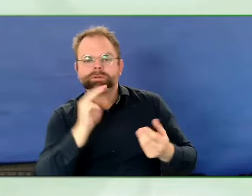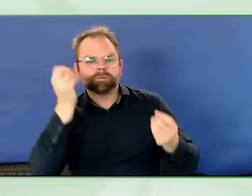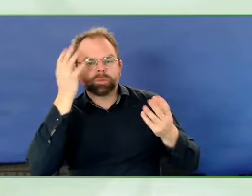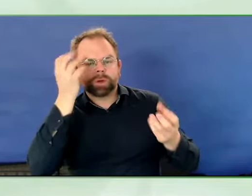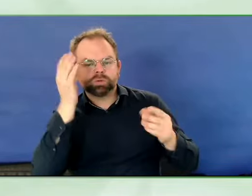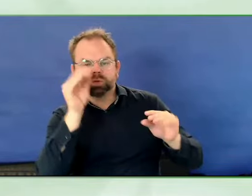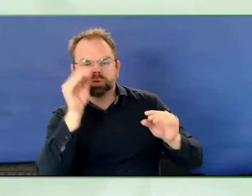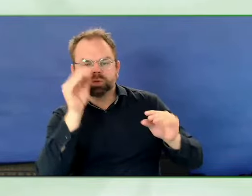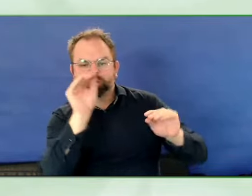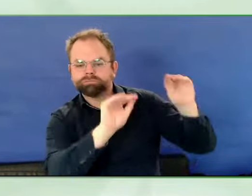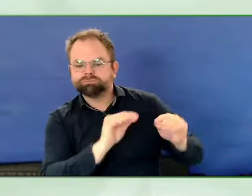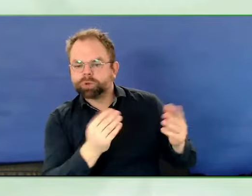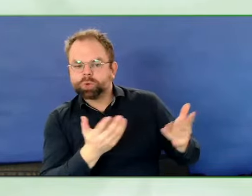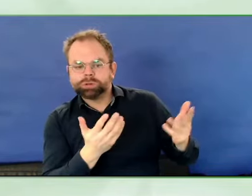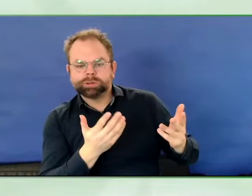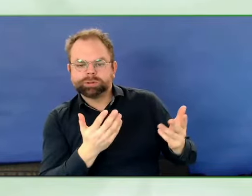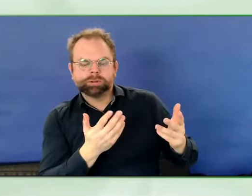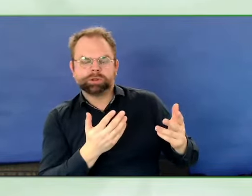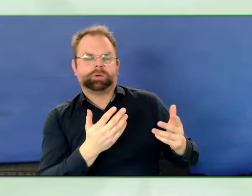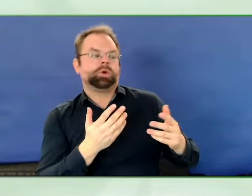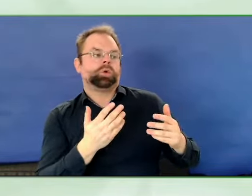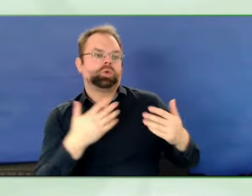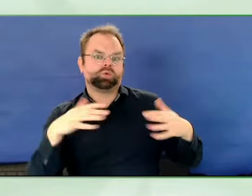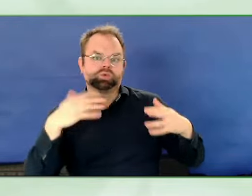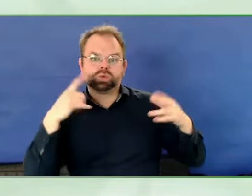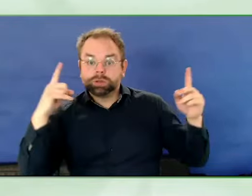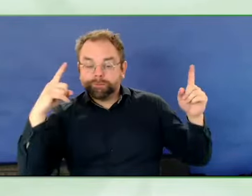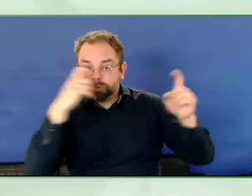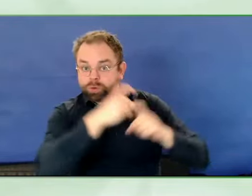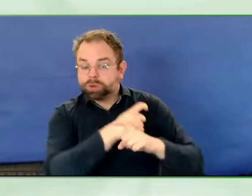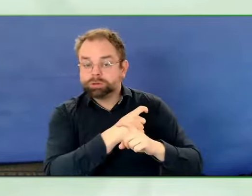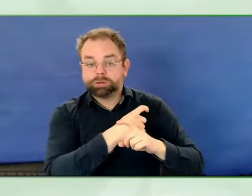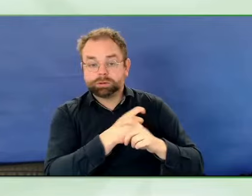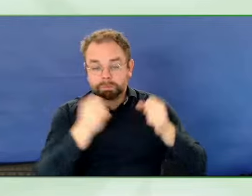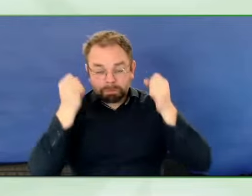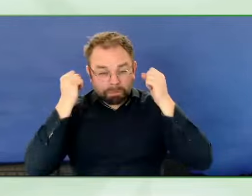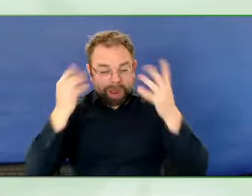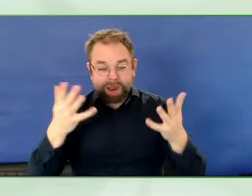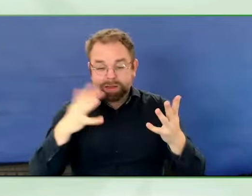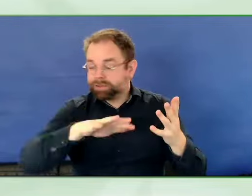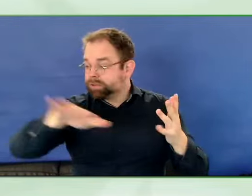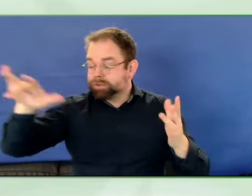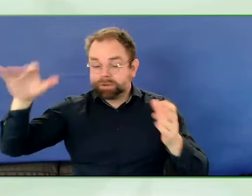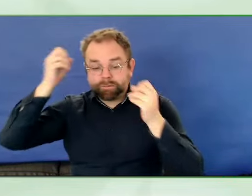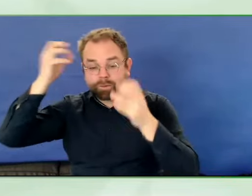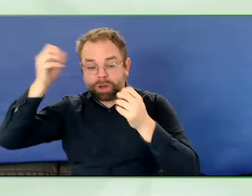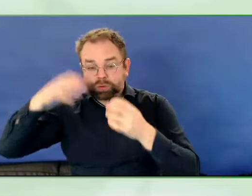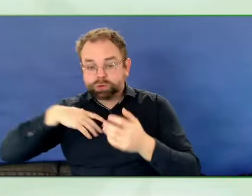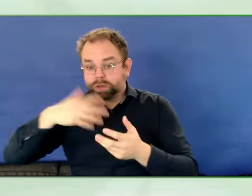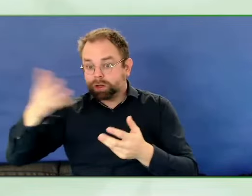We are start-ups, so it is a journey of raising funds, so it was really interesting when I